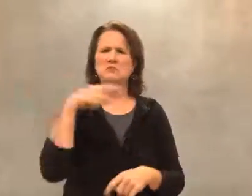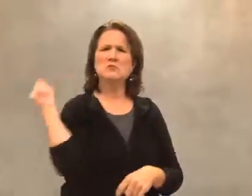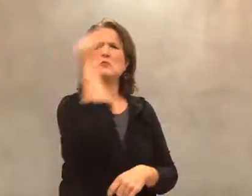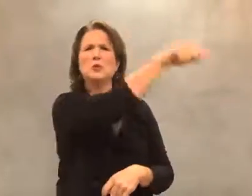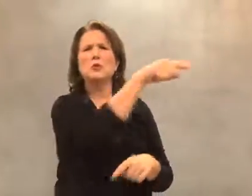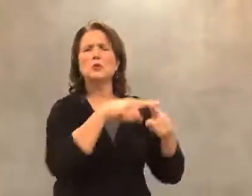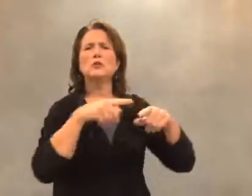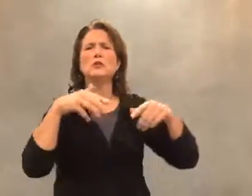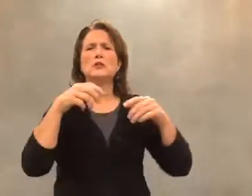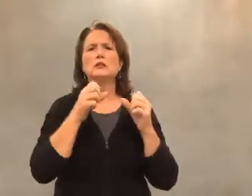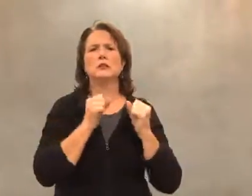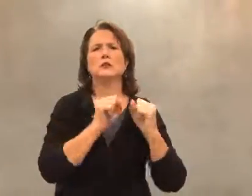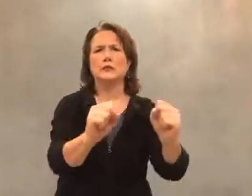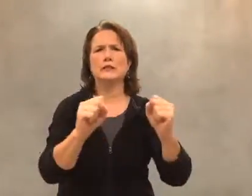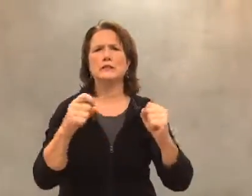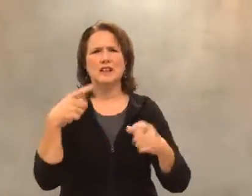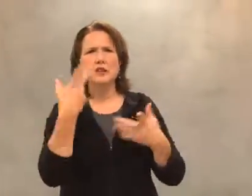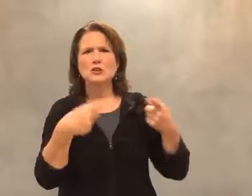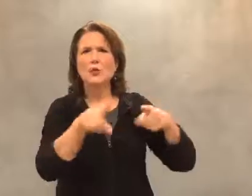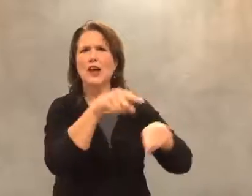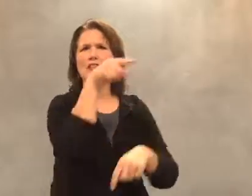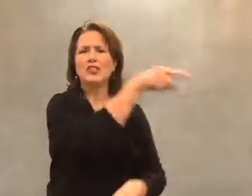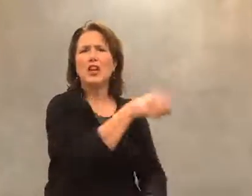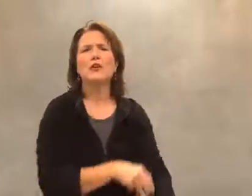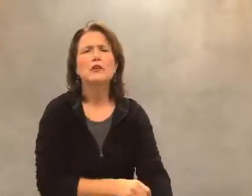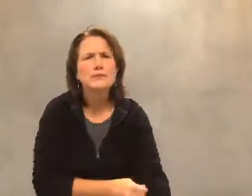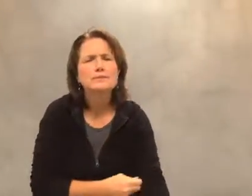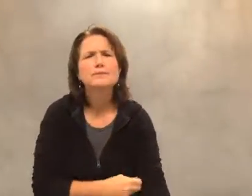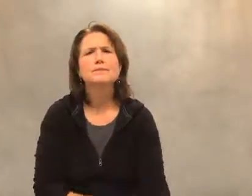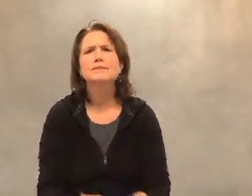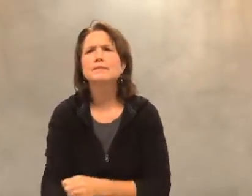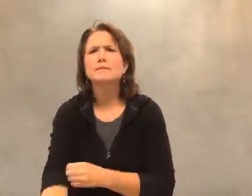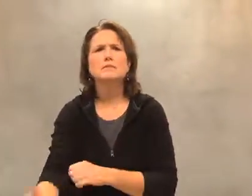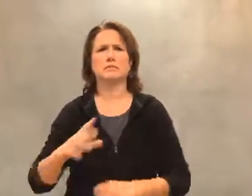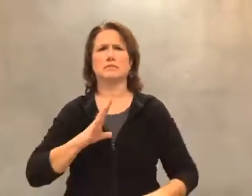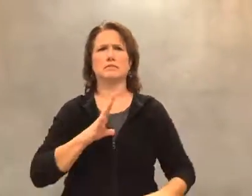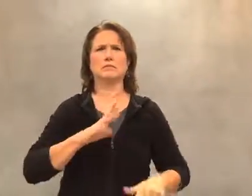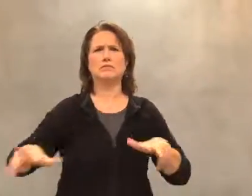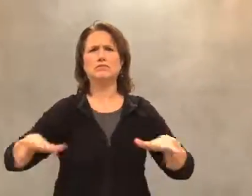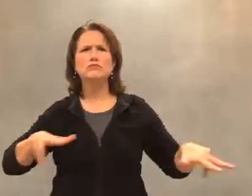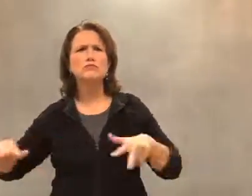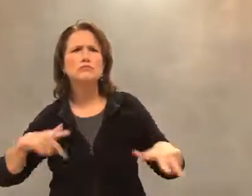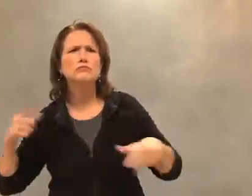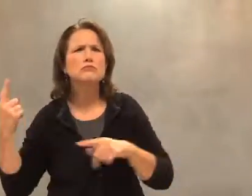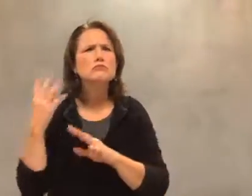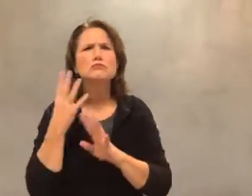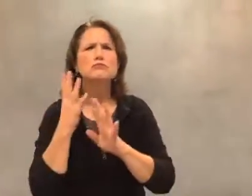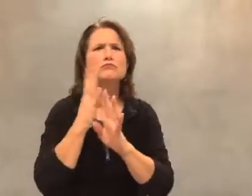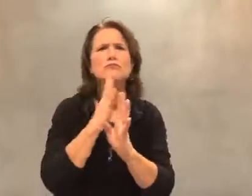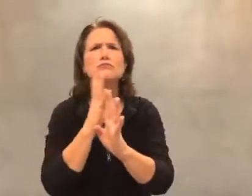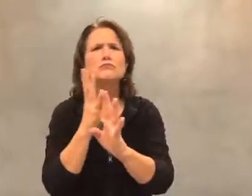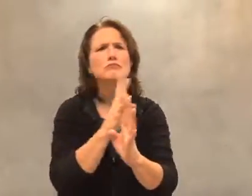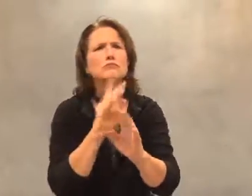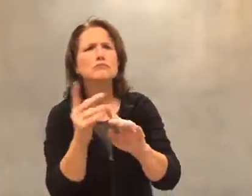Some said, "Let's go out in the street."